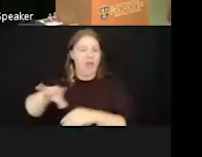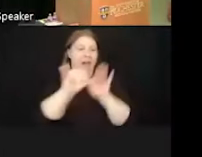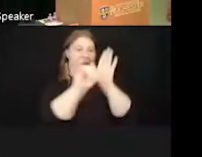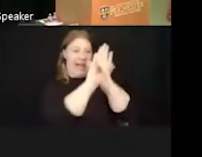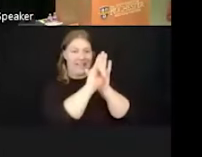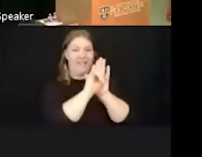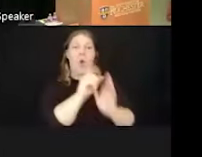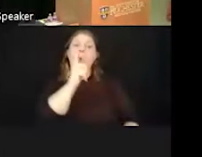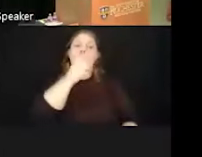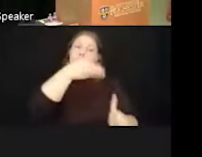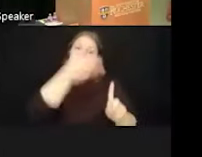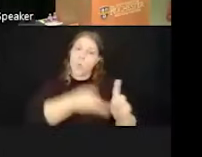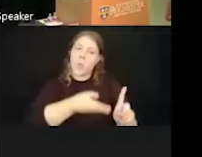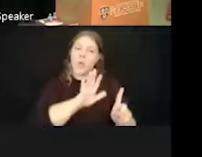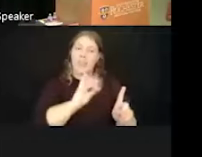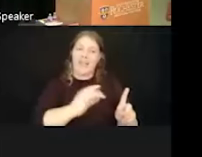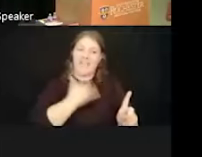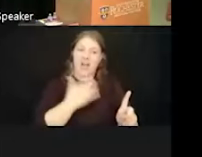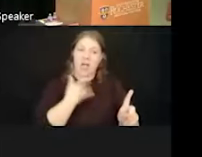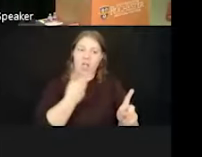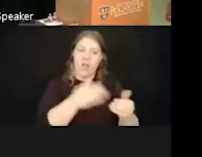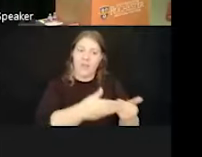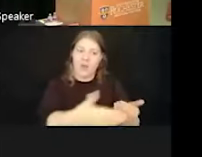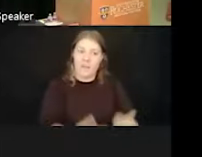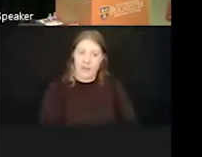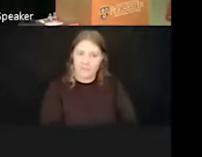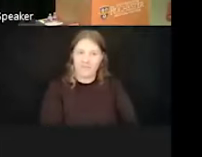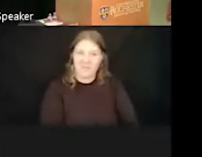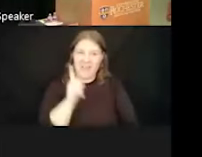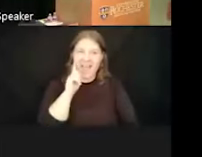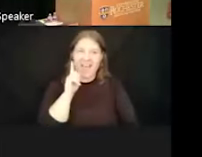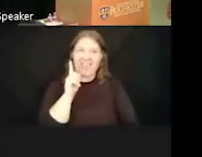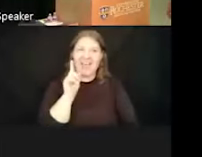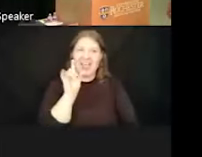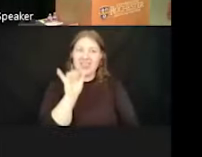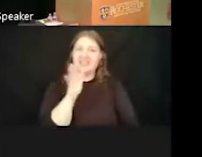what they feel and we're going to go from there and I think that's the right way to move forward